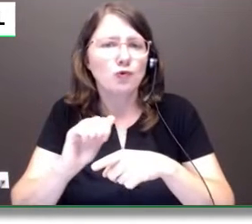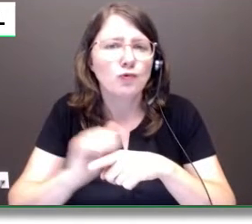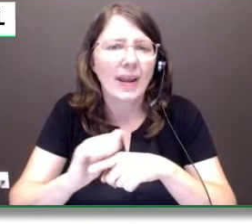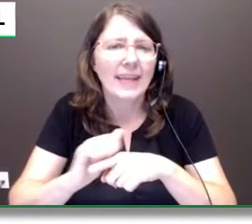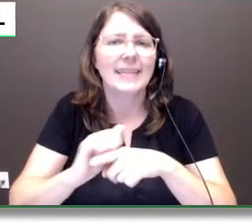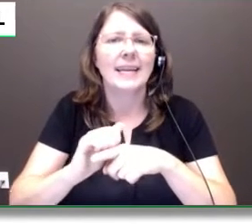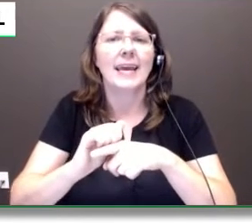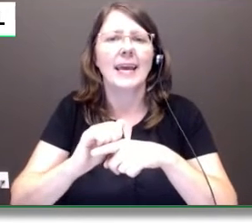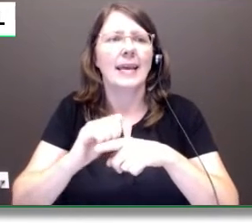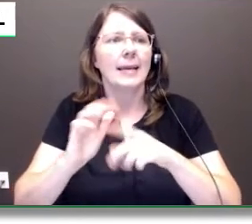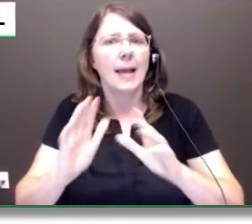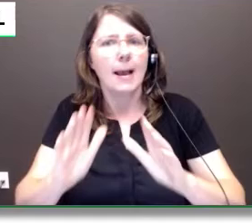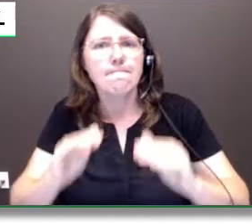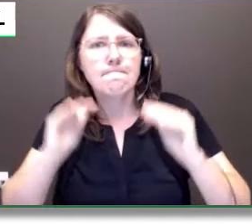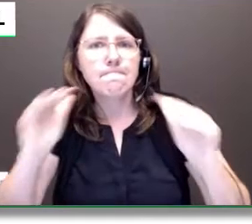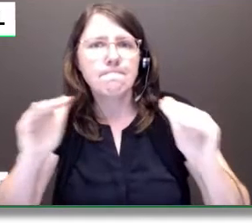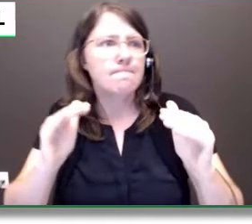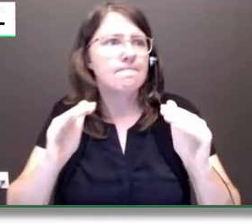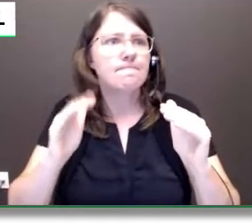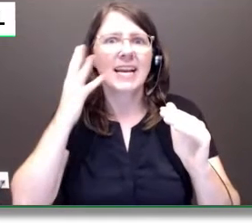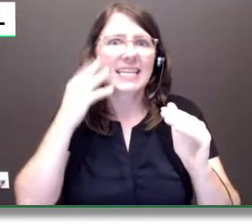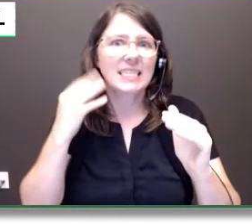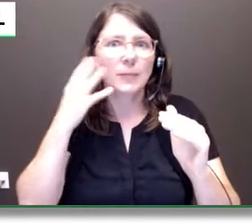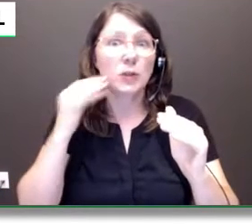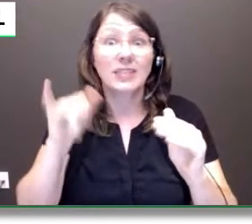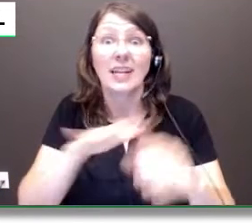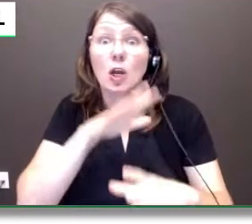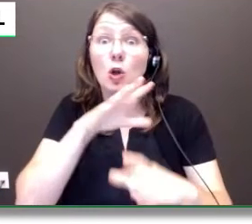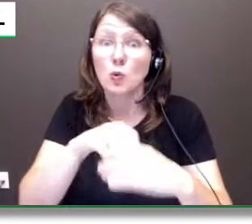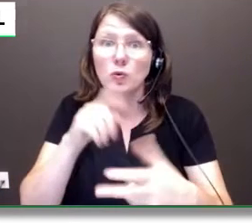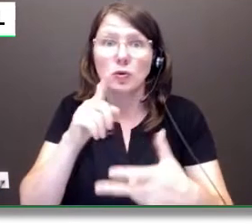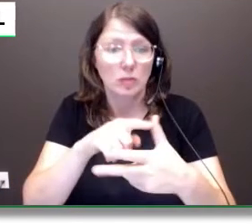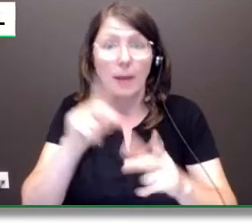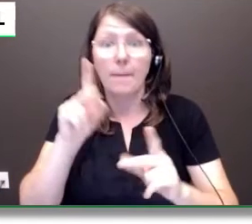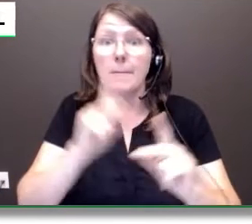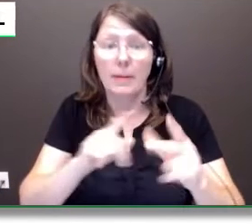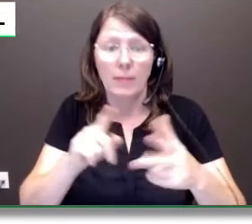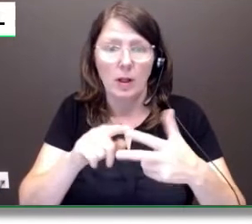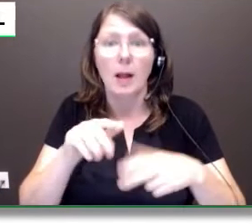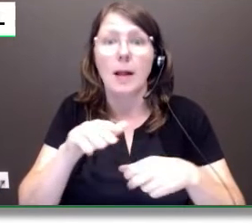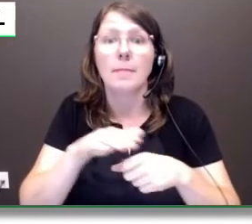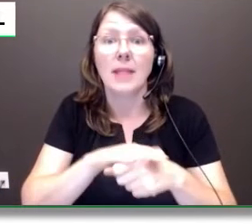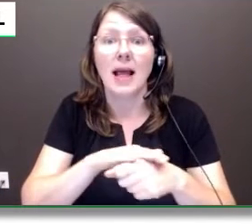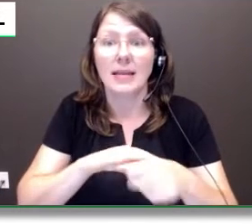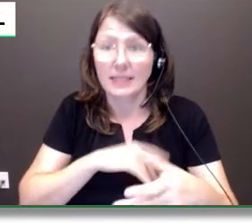experiences. What are those gaps in the training components, the gear components